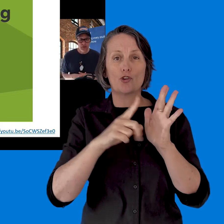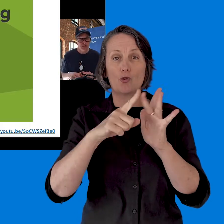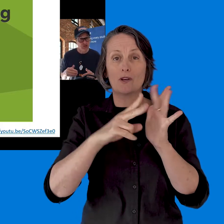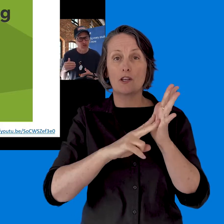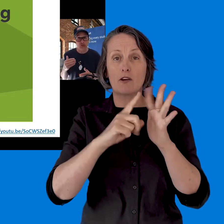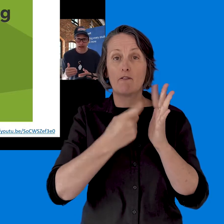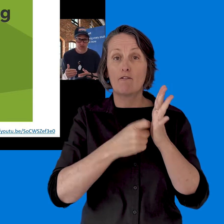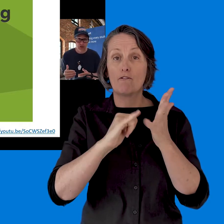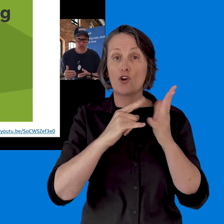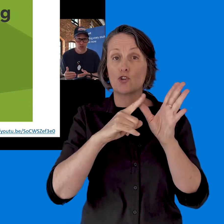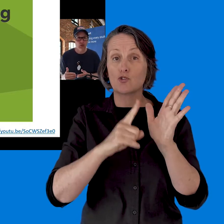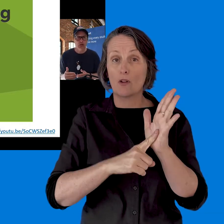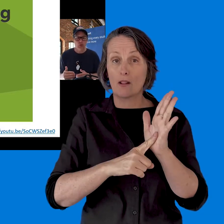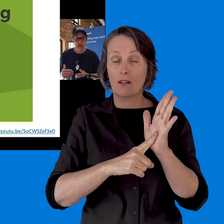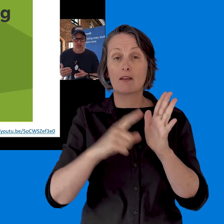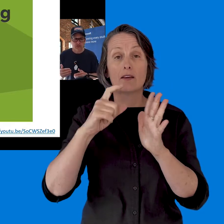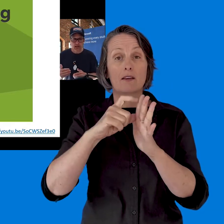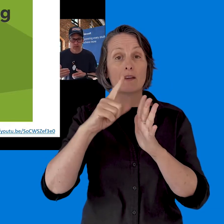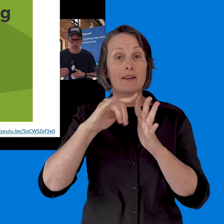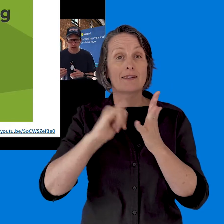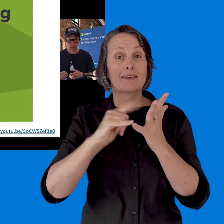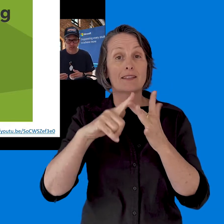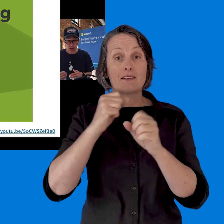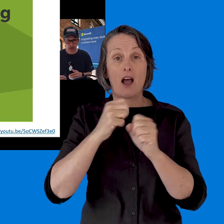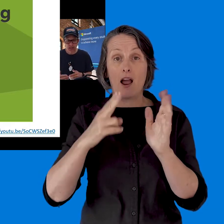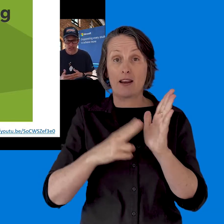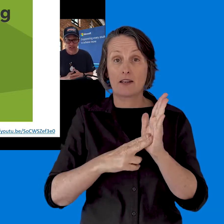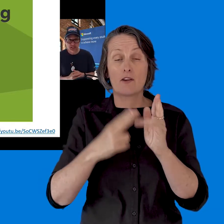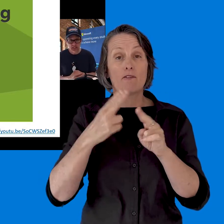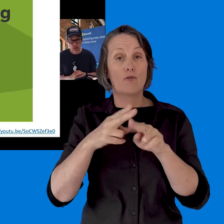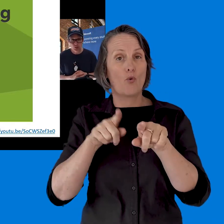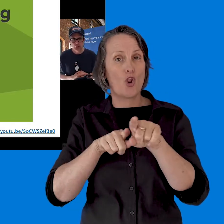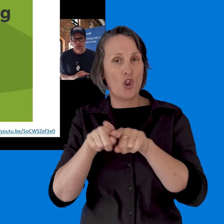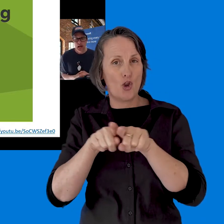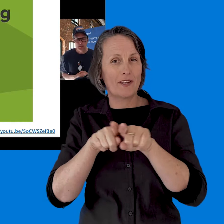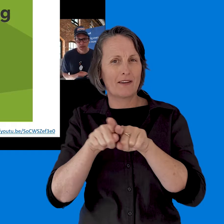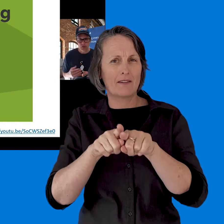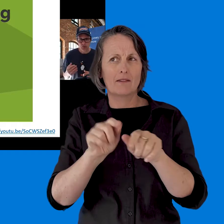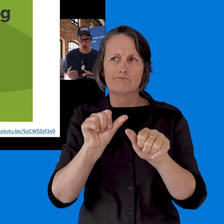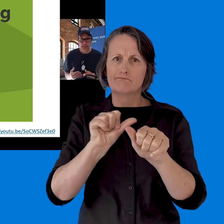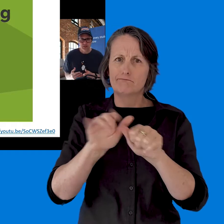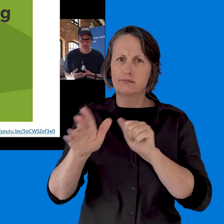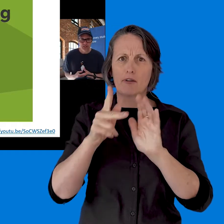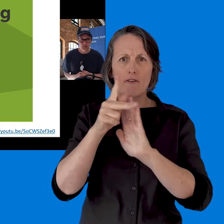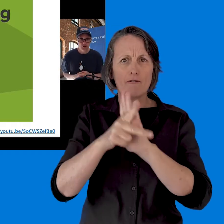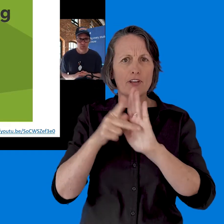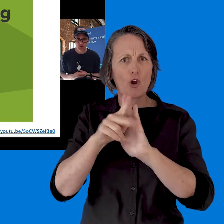There is a great video which is published by the NDCO, they got the rights for this from,